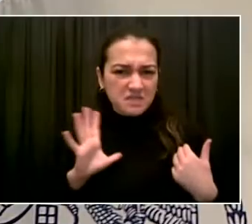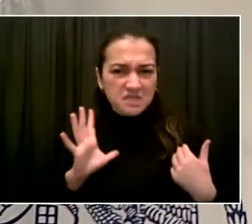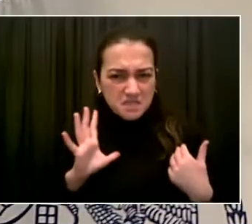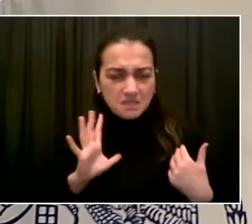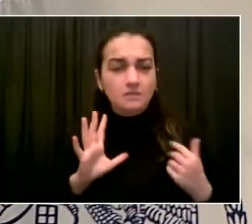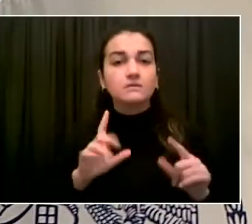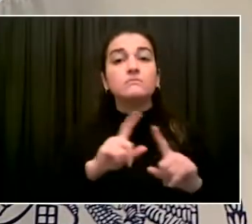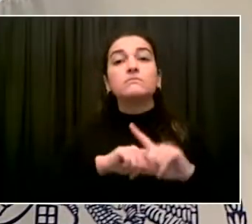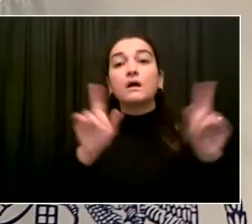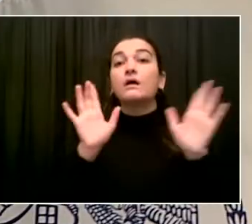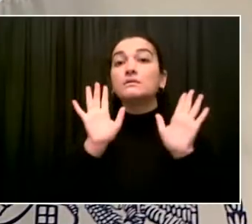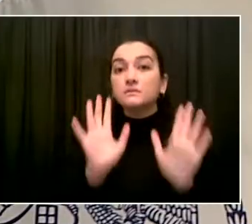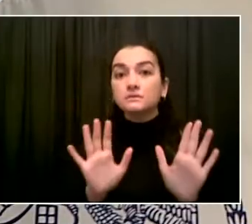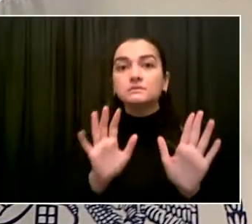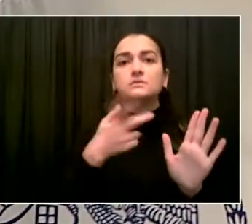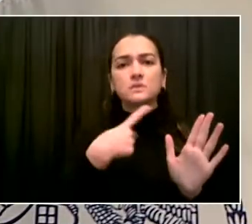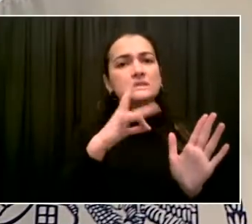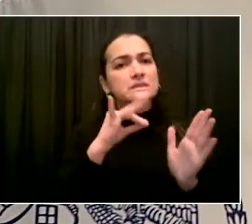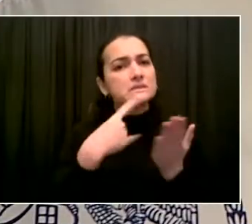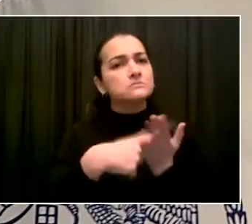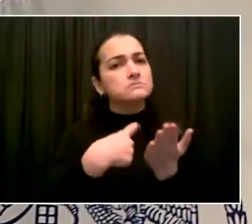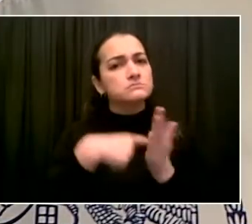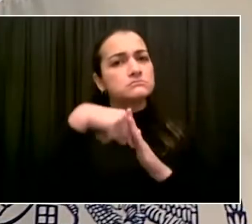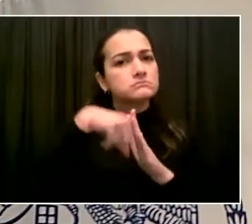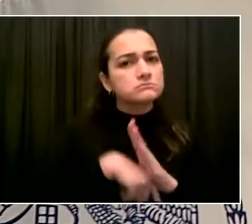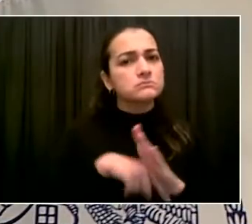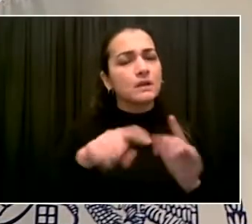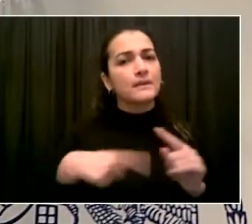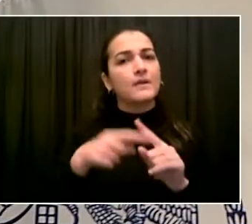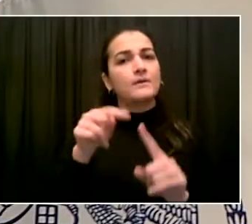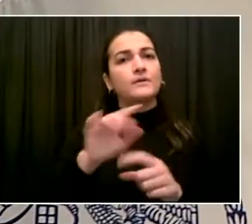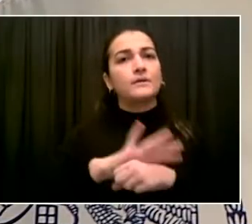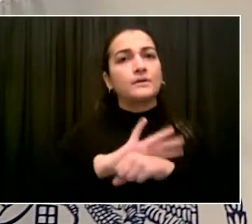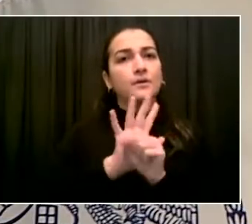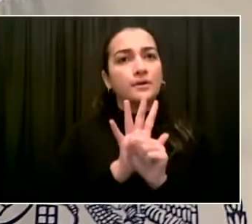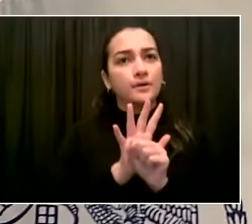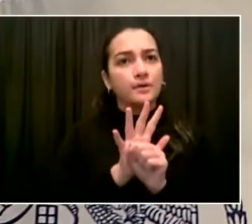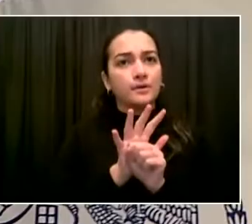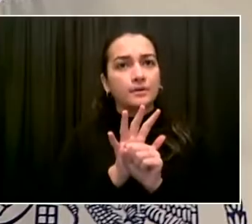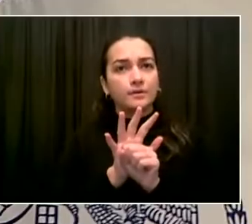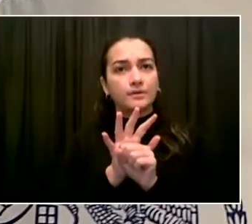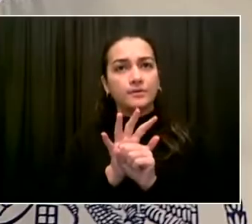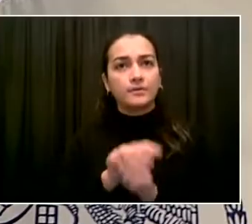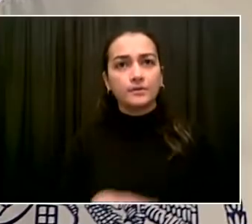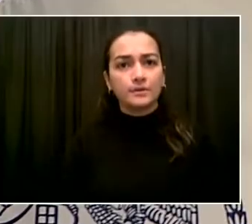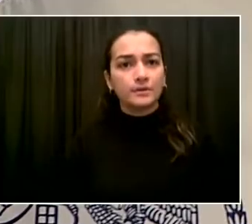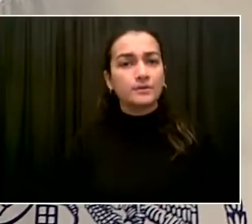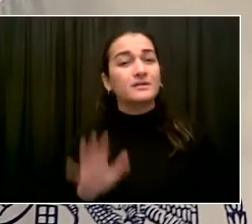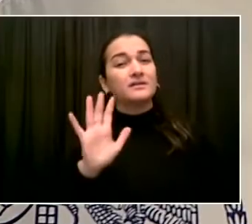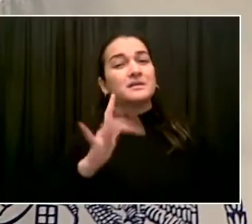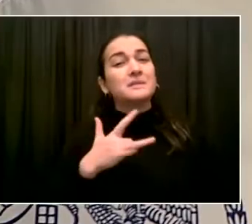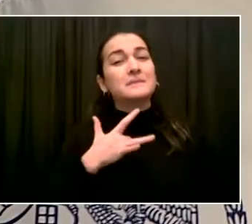FIGHTING COVID- 19, HE IS BEEN REALLY CONSISTENT ON THE POINT THAT HE IS FEELING URGENCY ABOUT